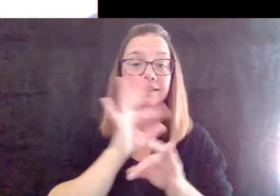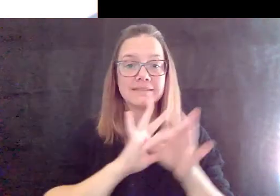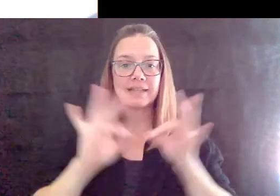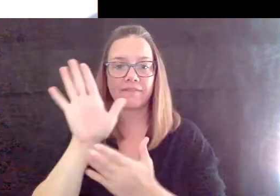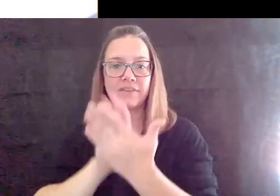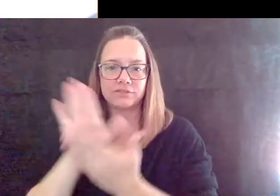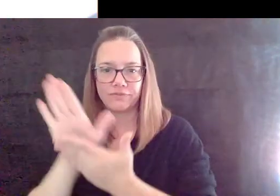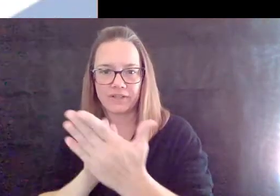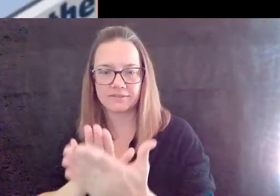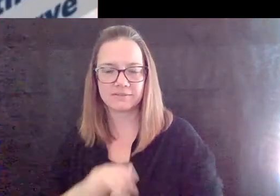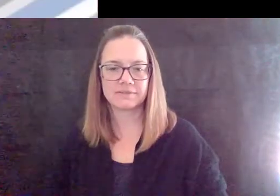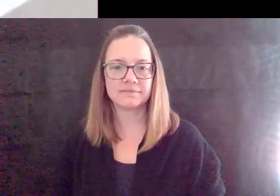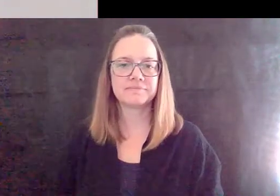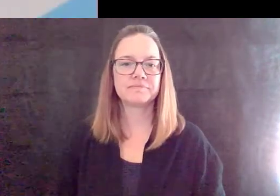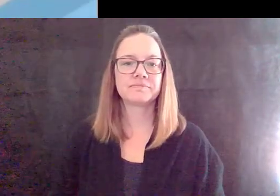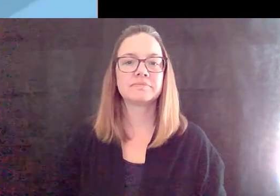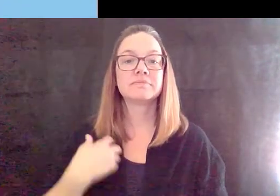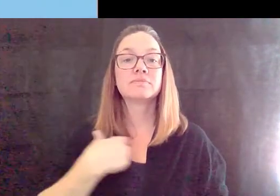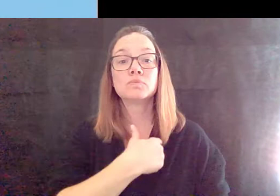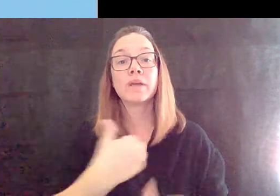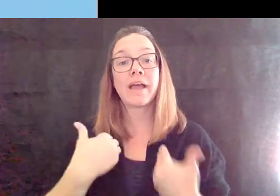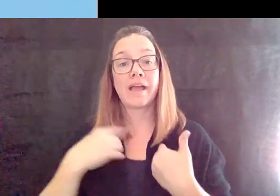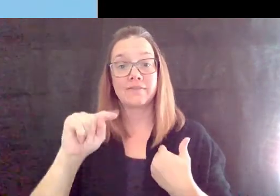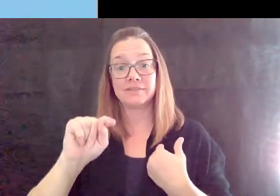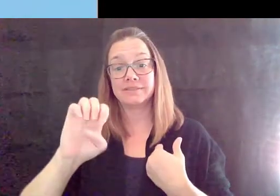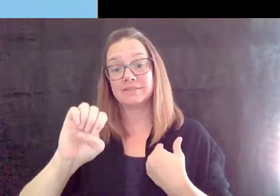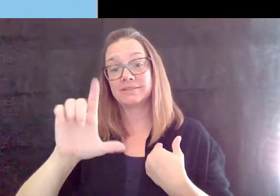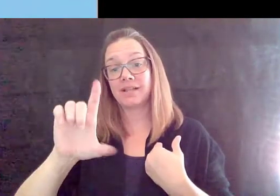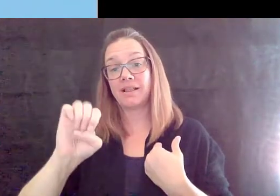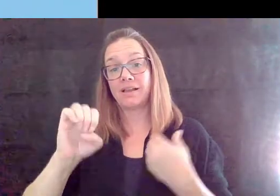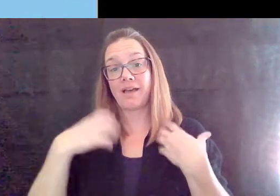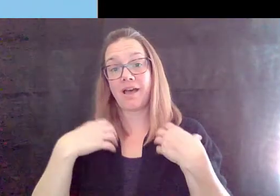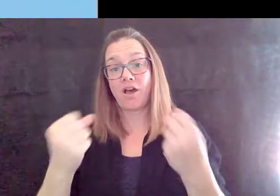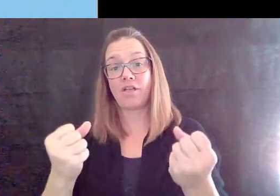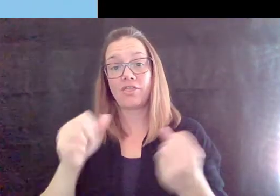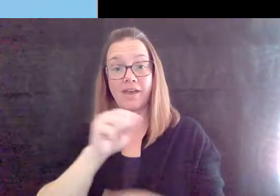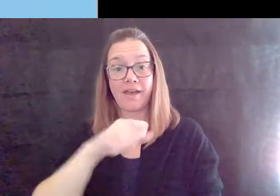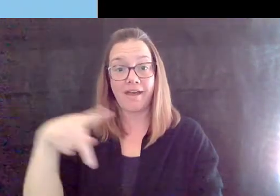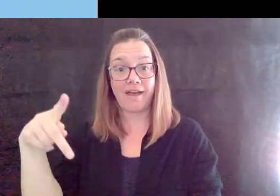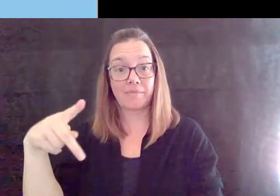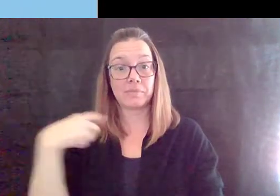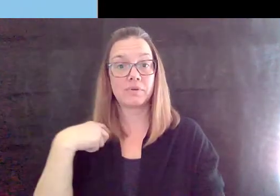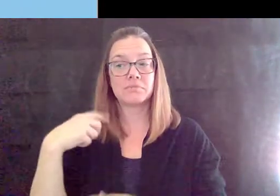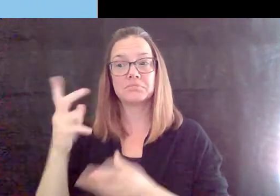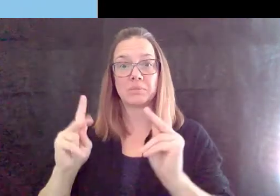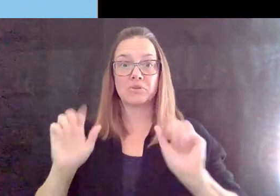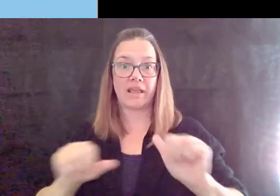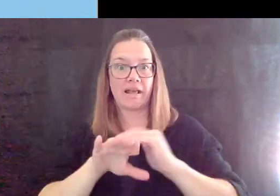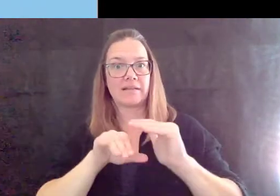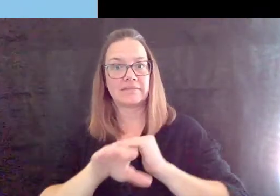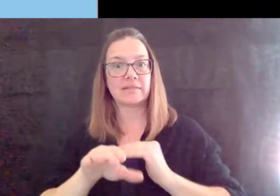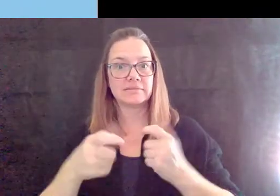Next. We have the telehealth app itself that allows people to access care digitally. Next.